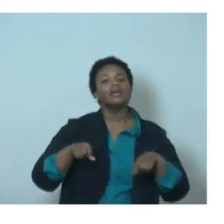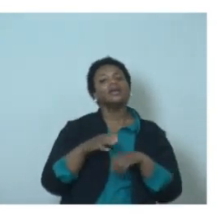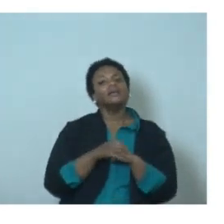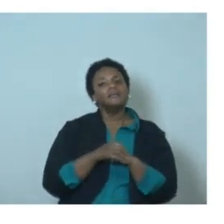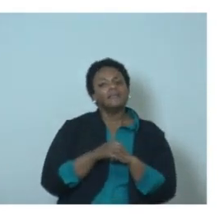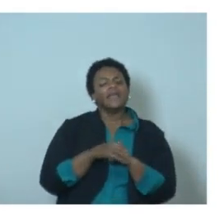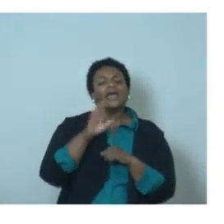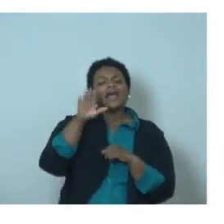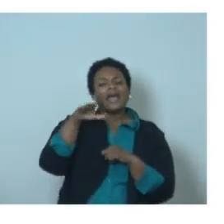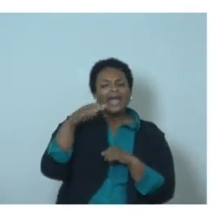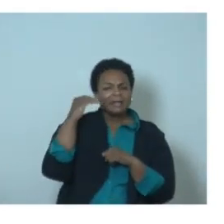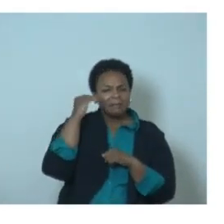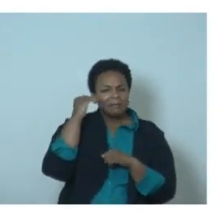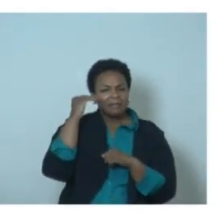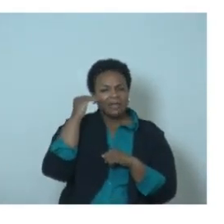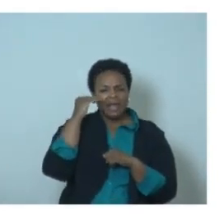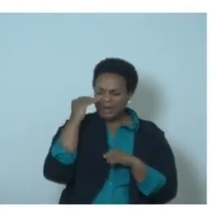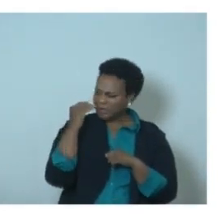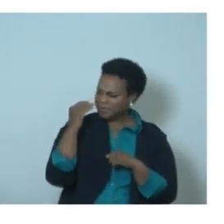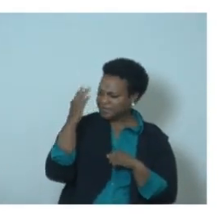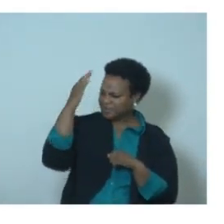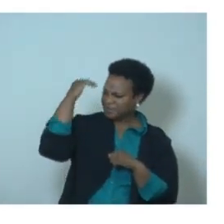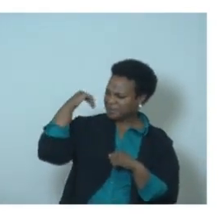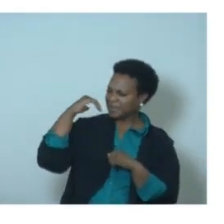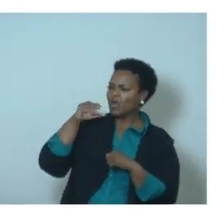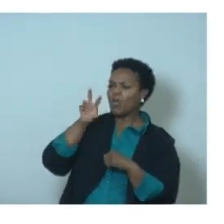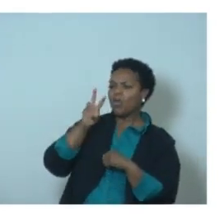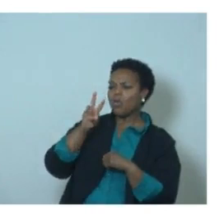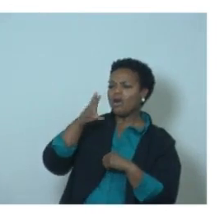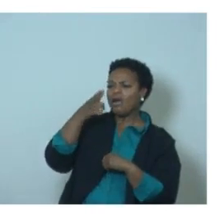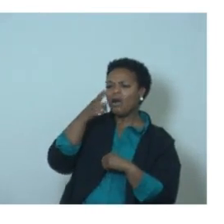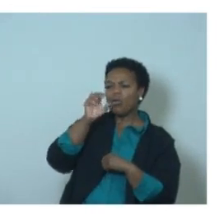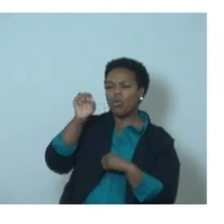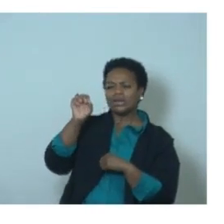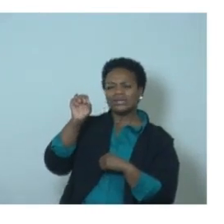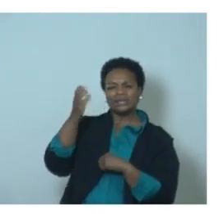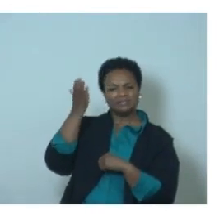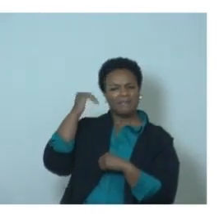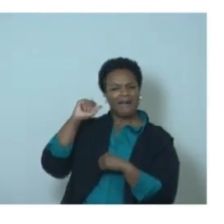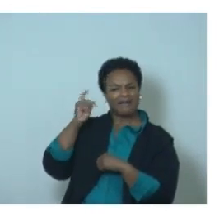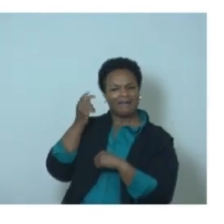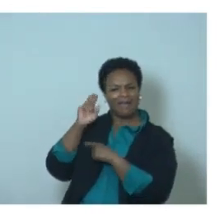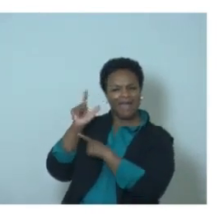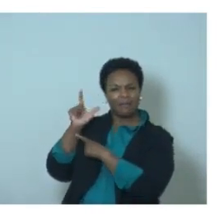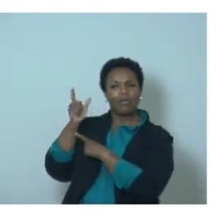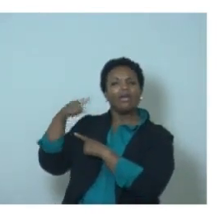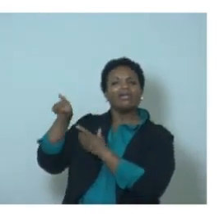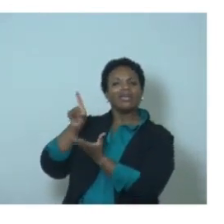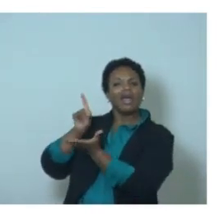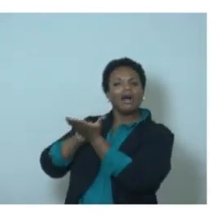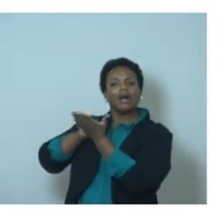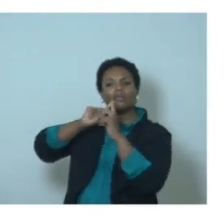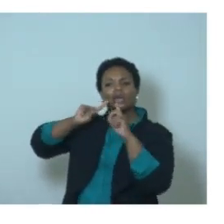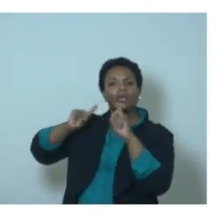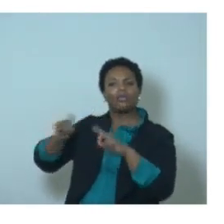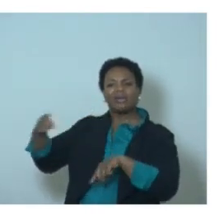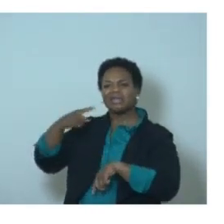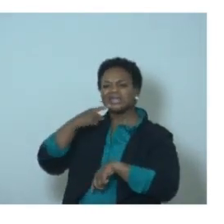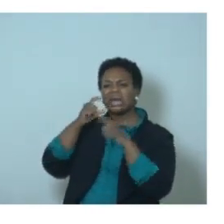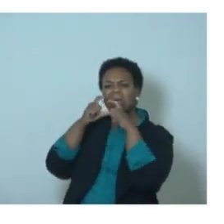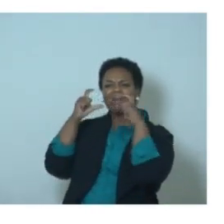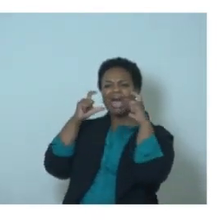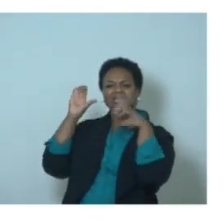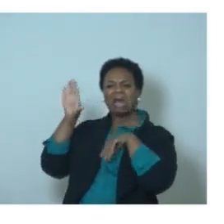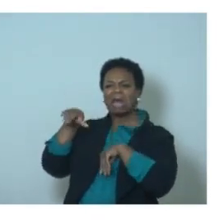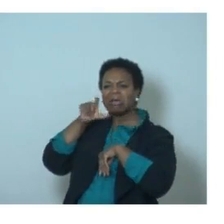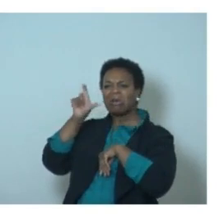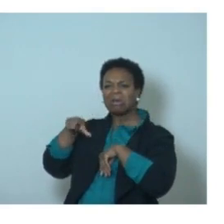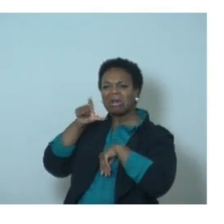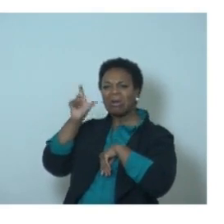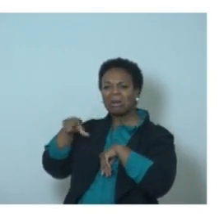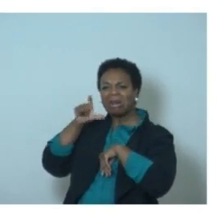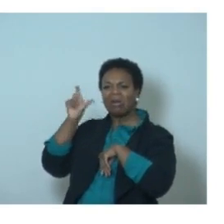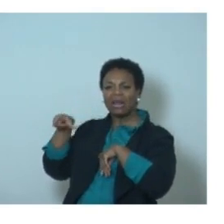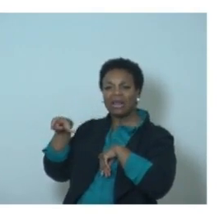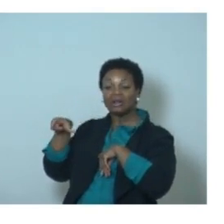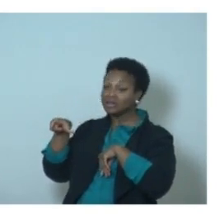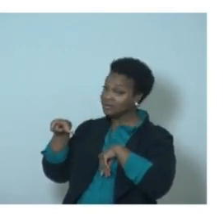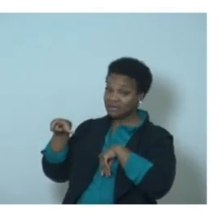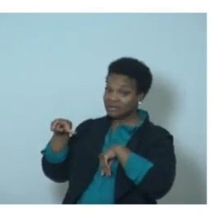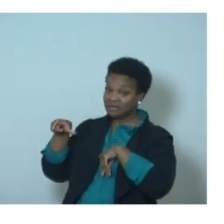THERE’S BEEN SOME CONTROVERSIES OF PEOPLE PULLED OUT A APRIL 6TH REPORT FROM THE WORLD HEALTH ORGANIZATION THAT SAID THAT MASK MAY NOT BE NECESSARY AND THERE’S BEEN A LOT OF PUBLICITY ABOUT